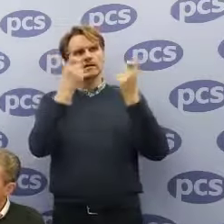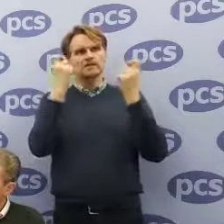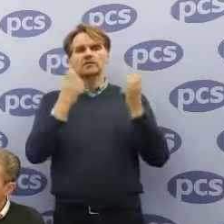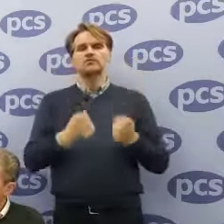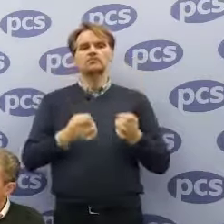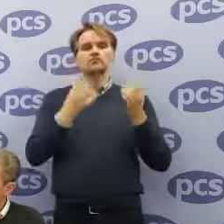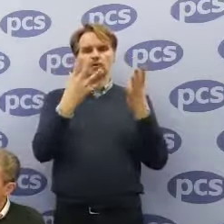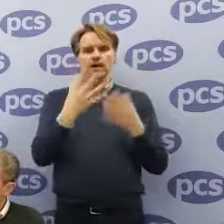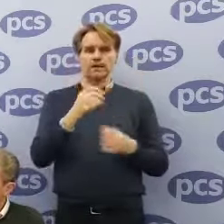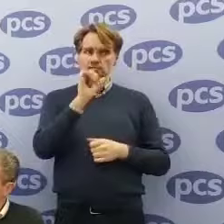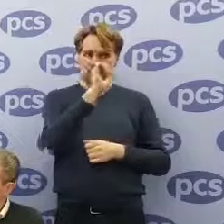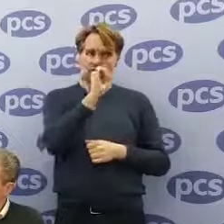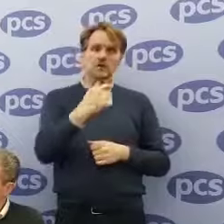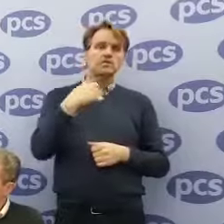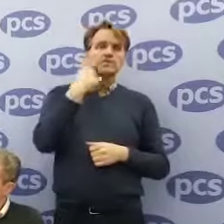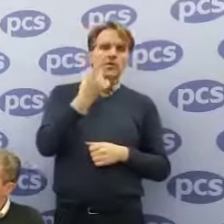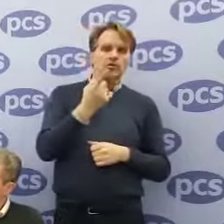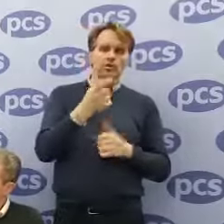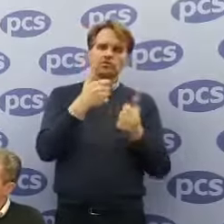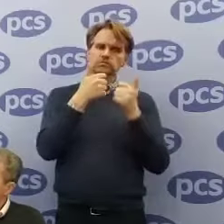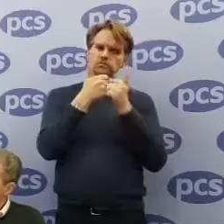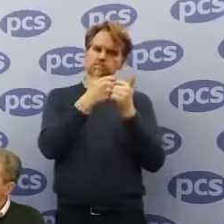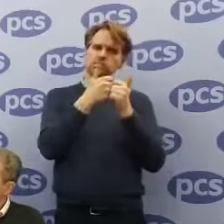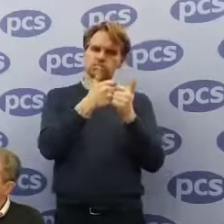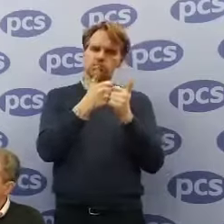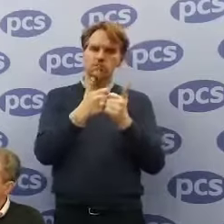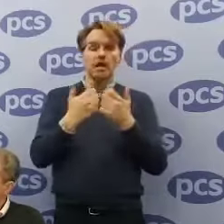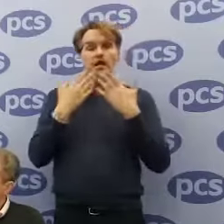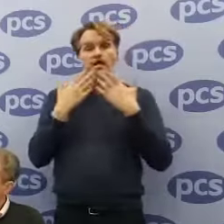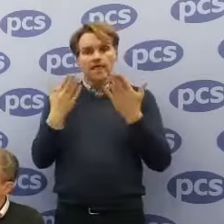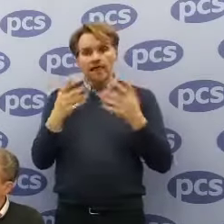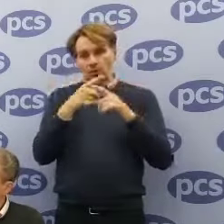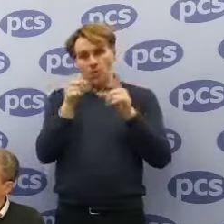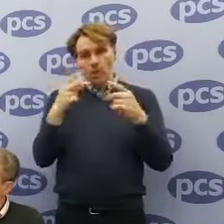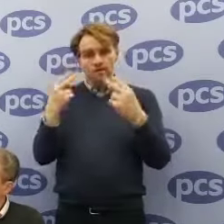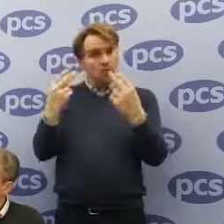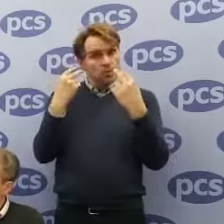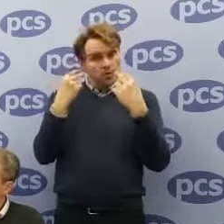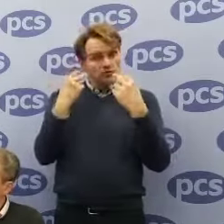action that are taking tomorrow. So thanks ever so much for joining us, no